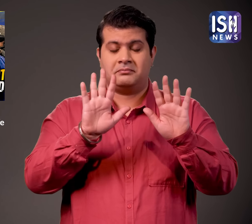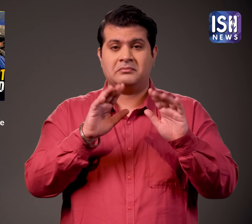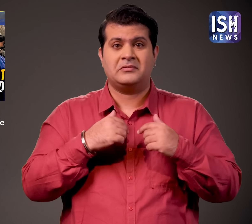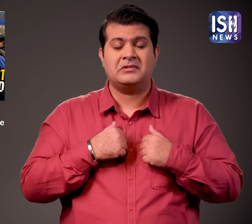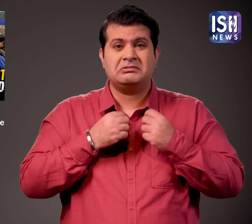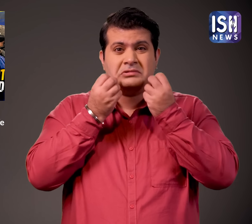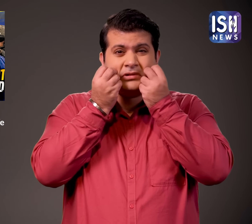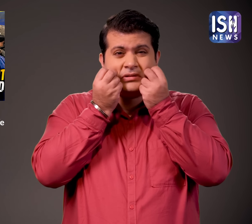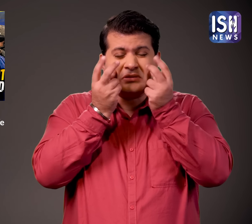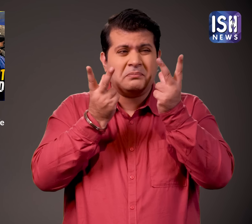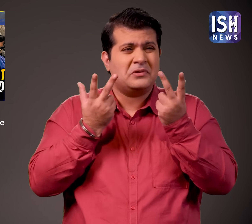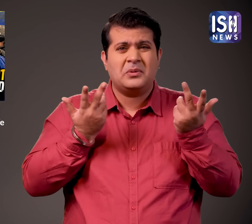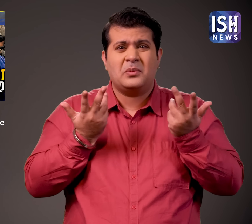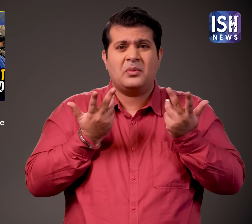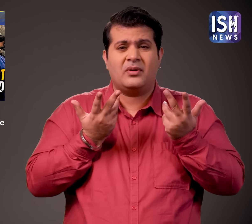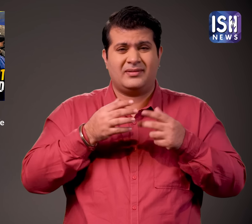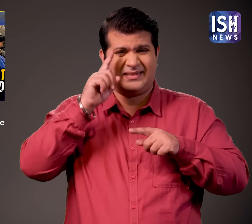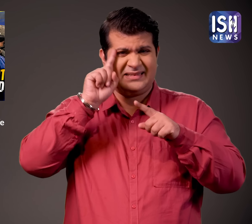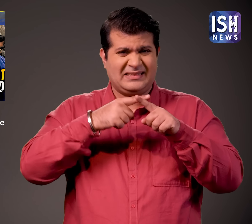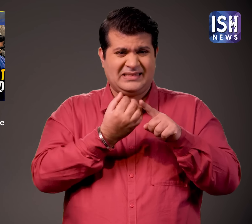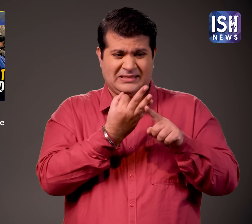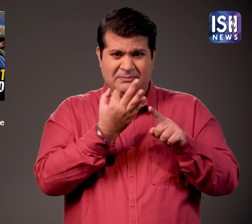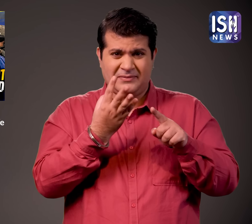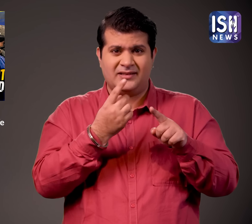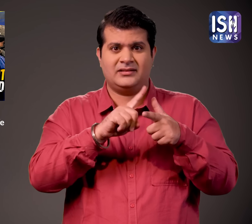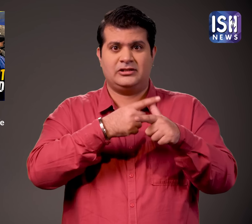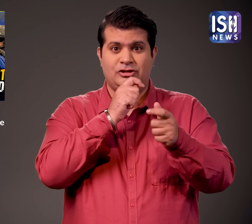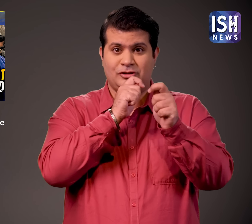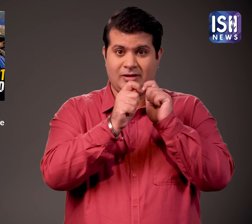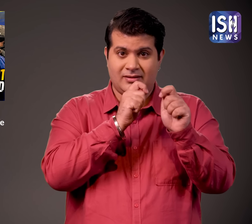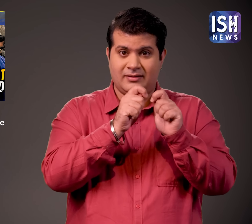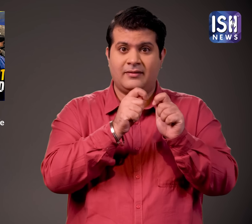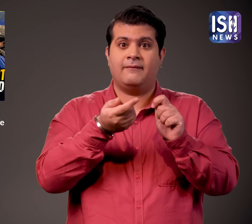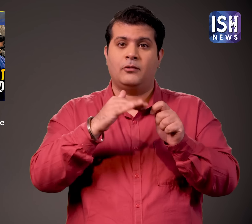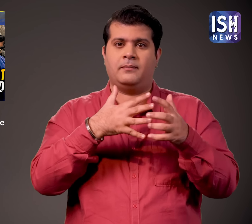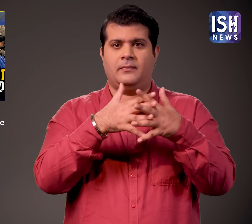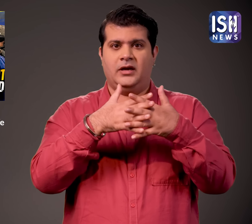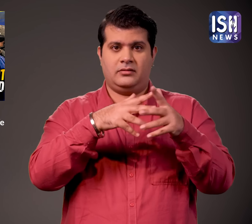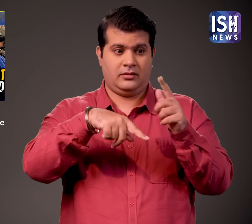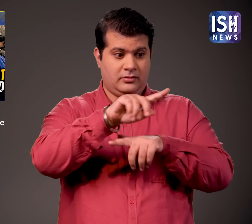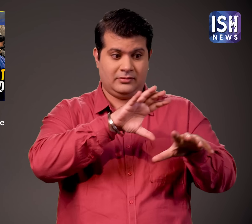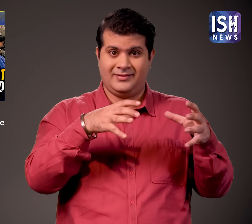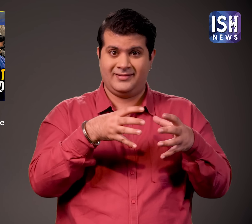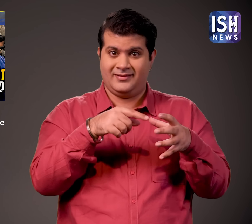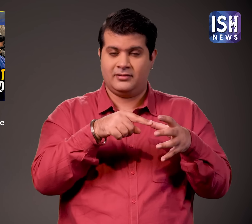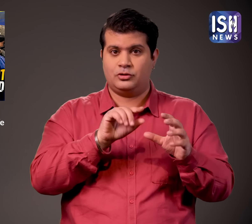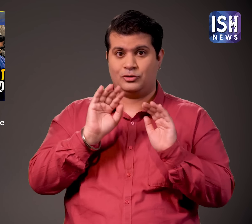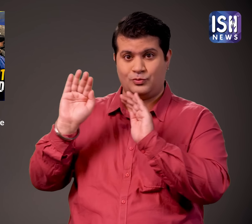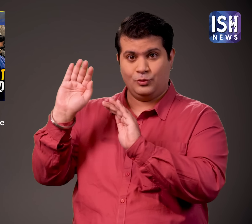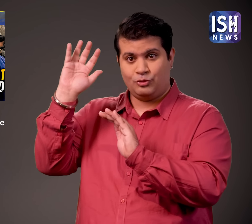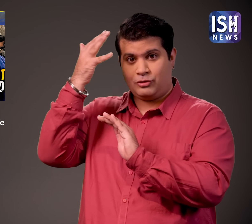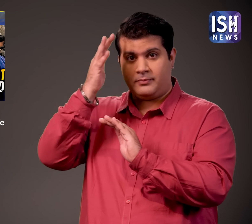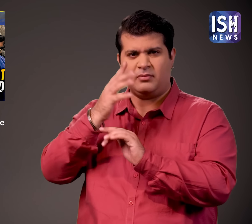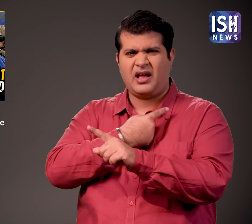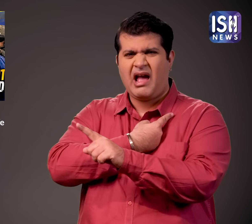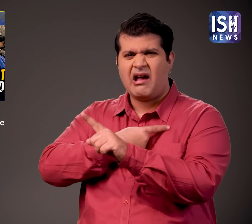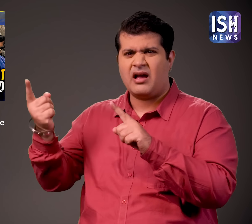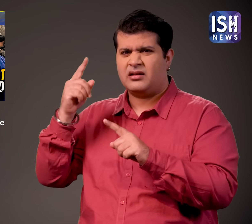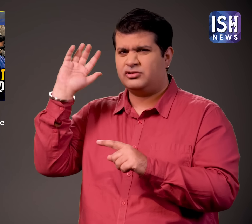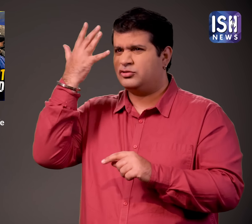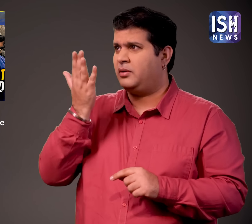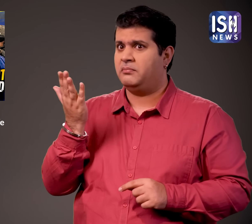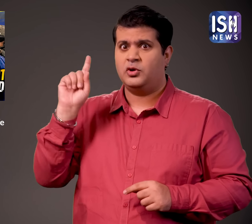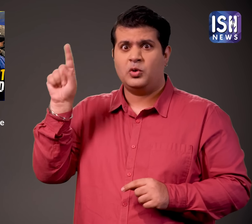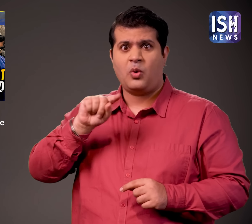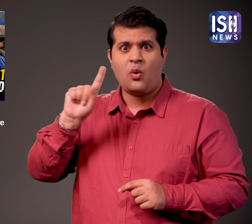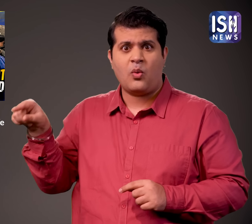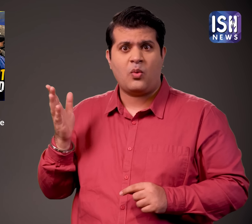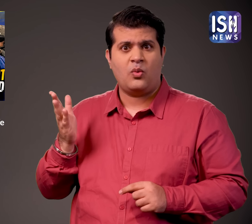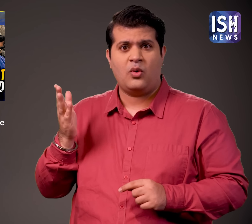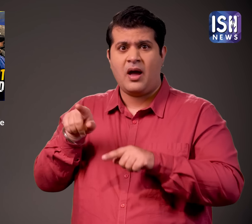Surprisingly, experts and journalists in the US are not supporting Trump but are strongly criticising him for this move.